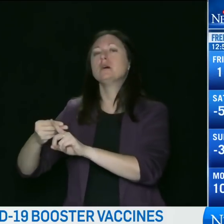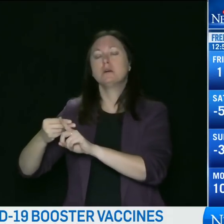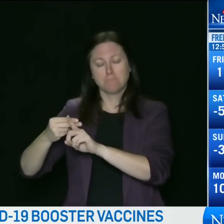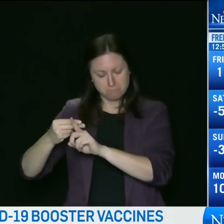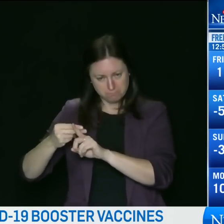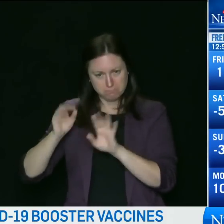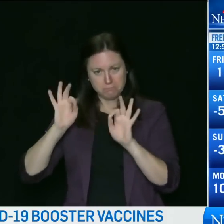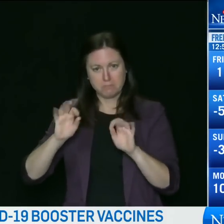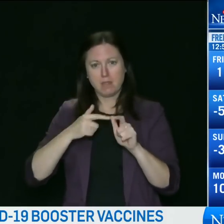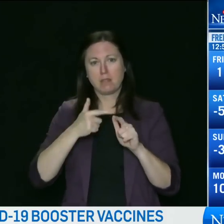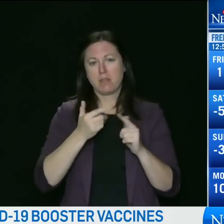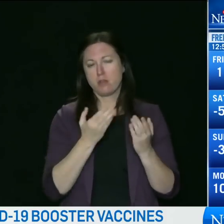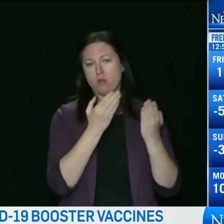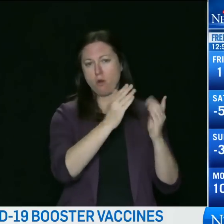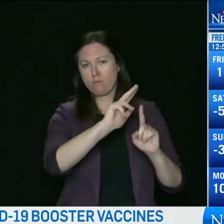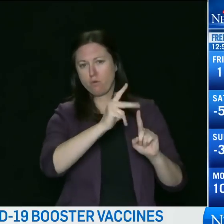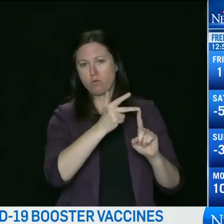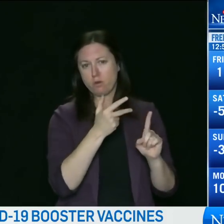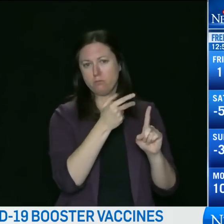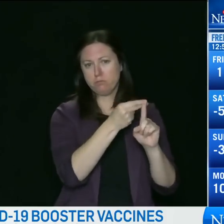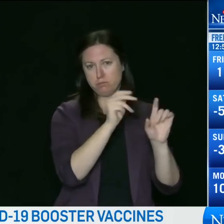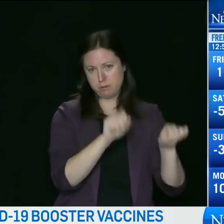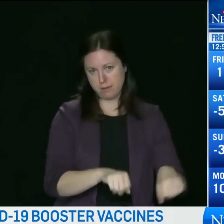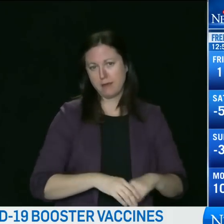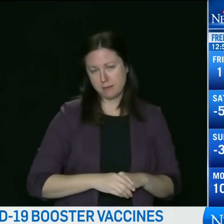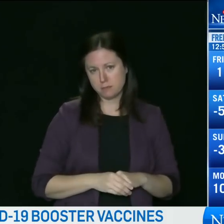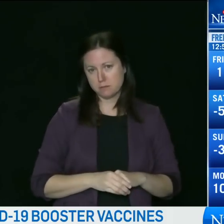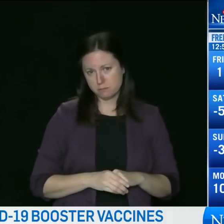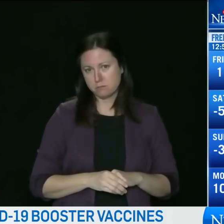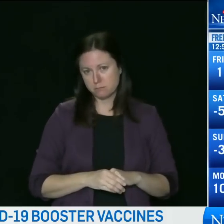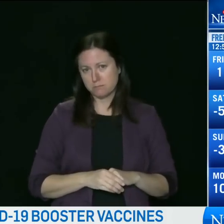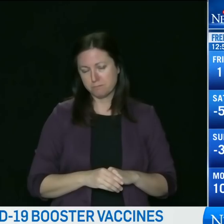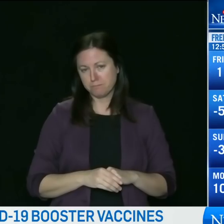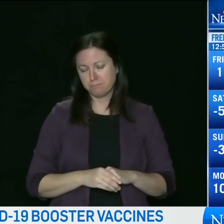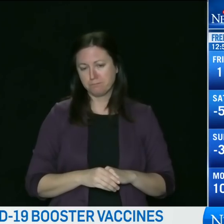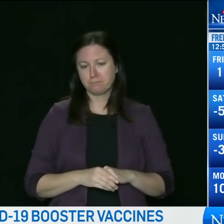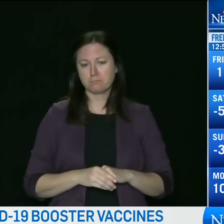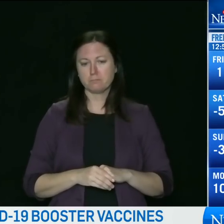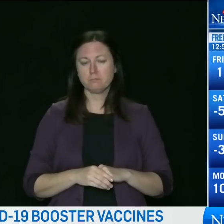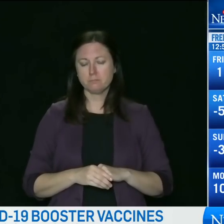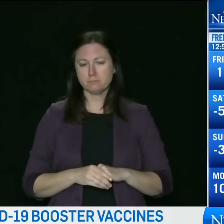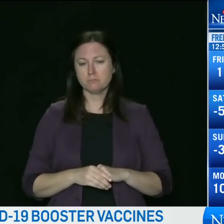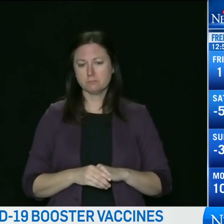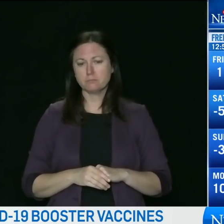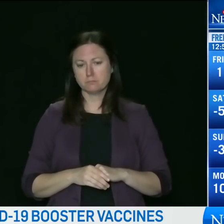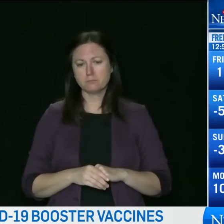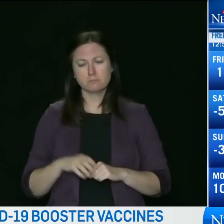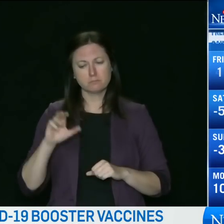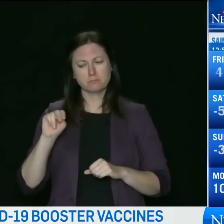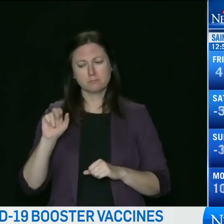OF BOOSTERS UNTIL THE TIME WHEN THEY'RE REALLY PERFECT